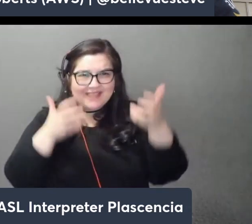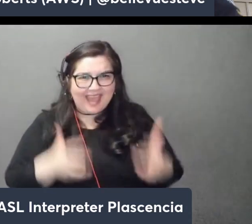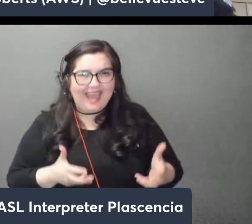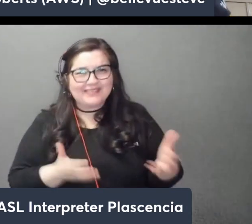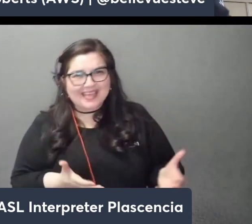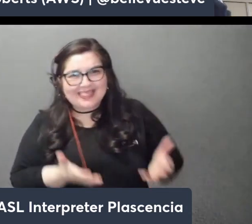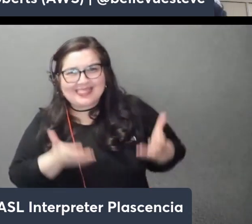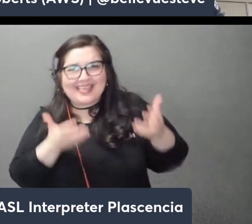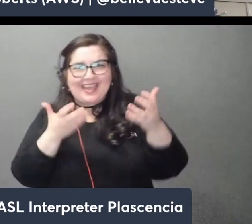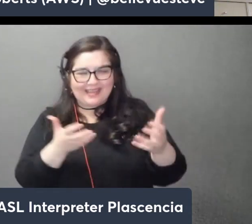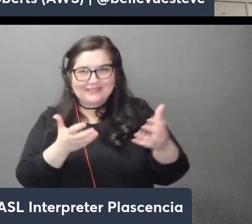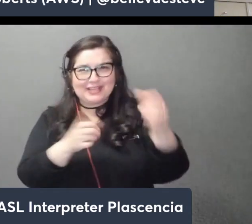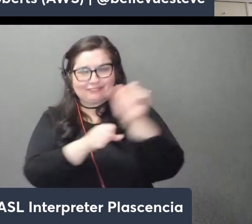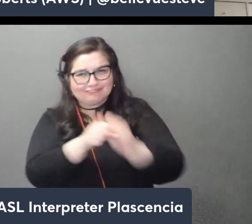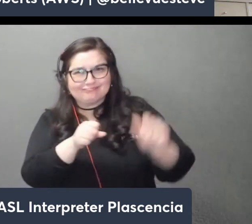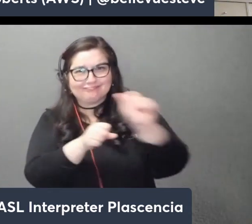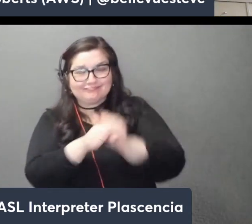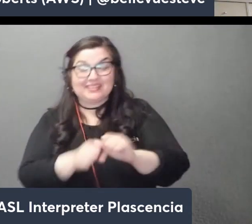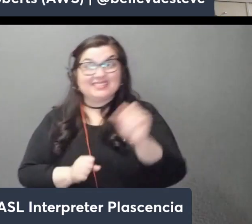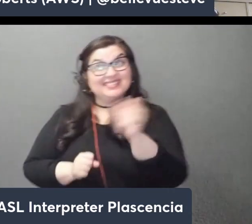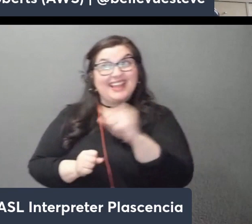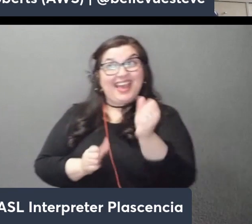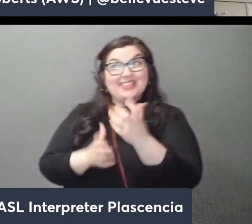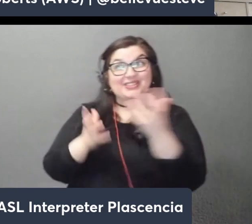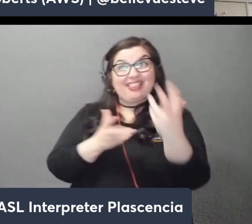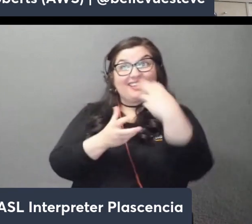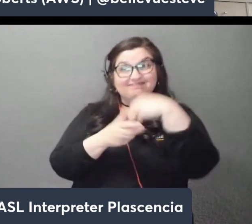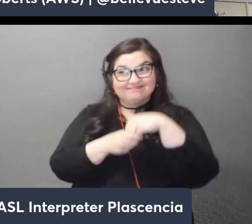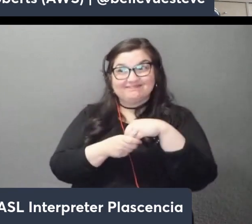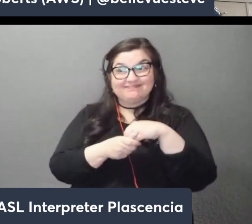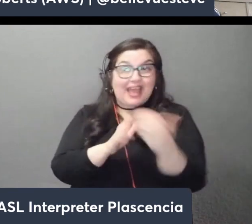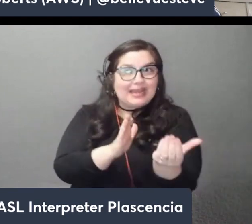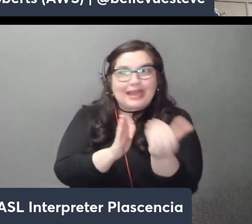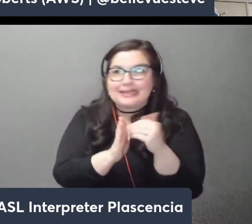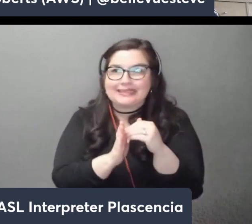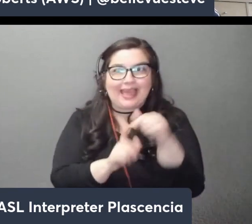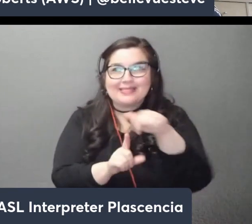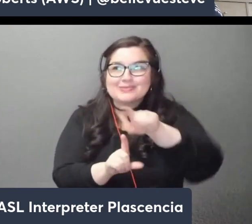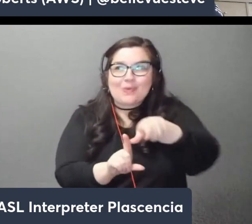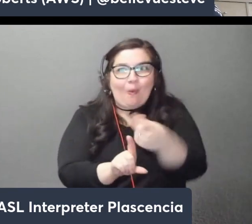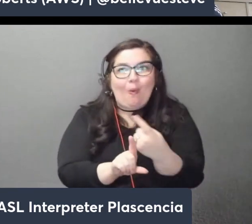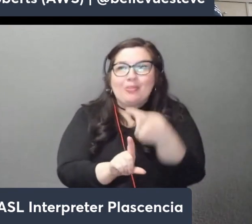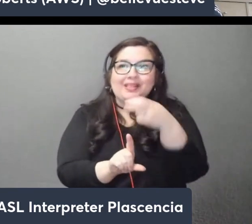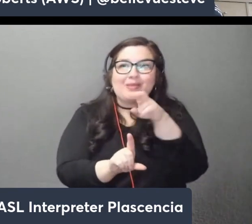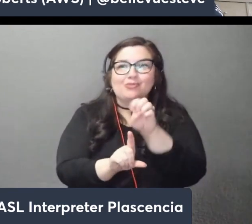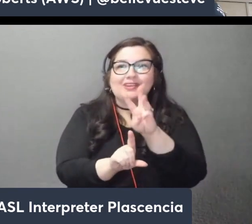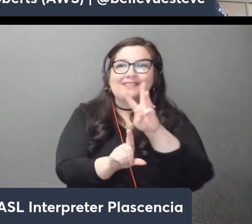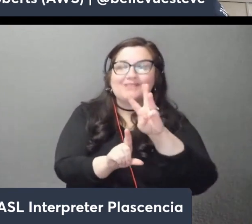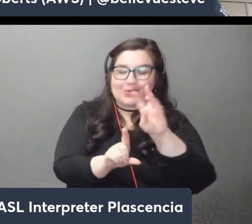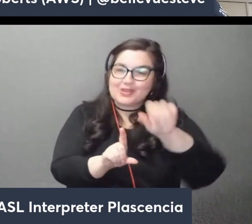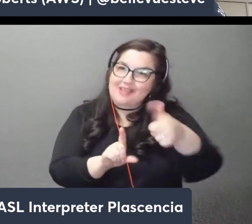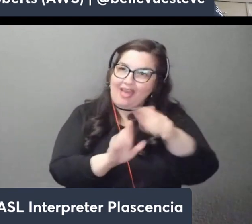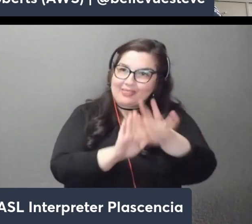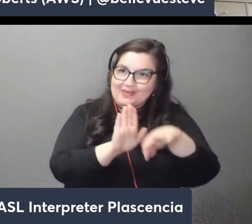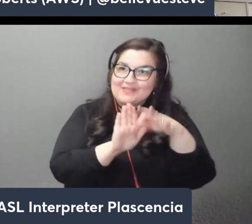There's a lot there, and again, this is just preview. We have other features that are coming, and that's more down the road.